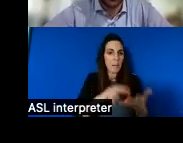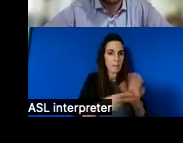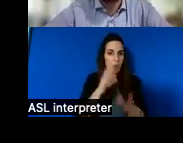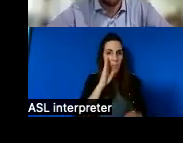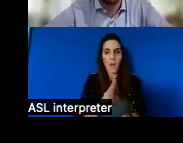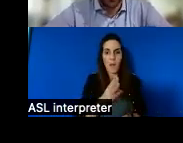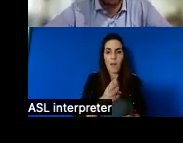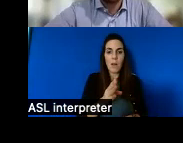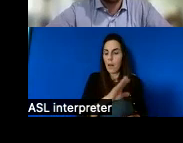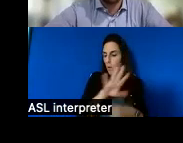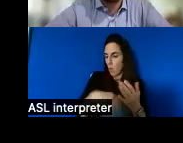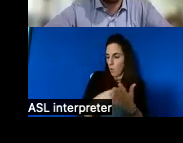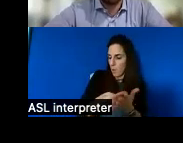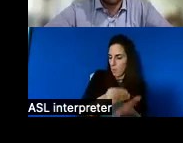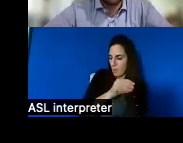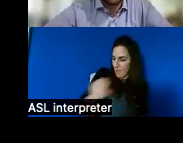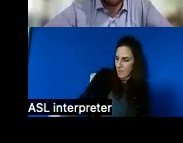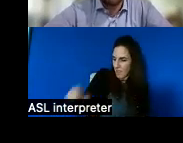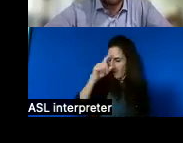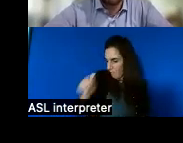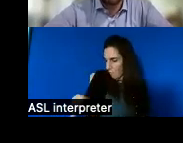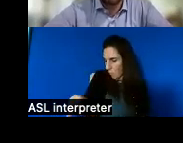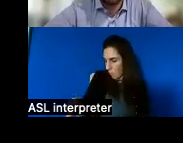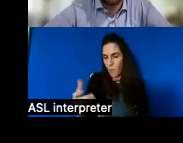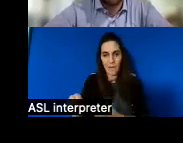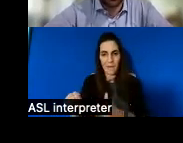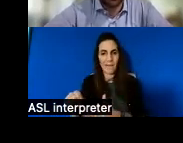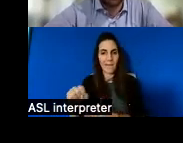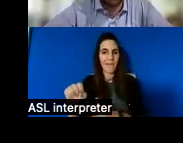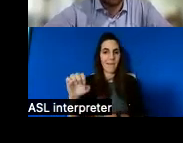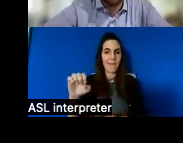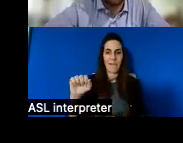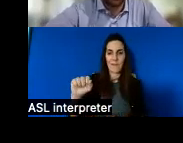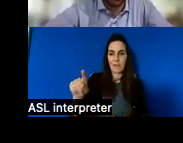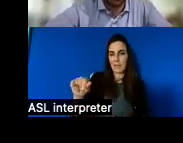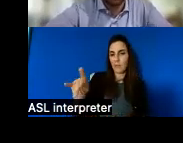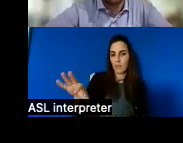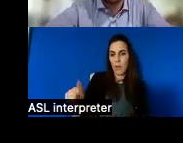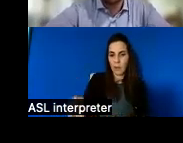and in Probate they will make it equally split between all heirs so if I have two children and